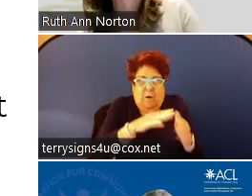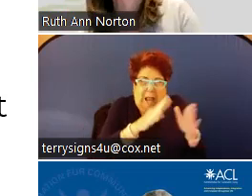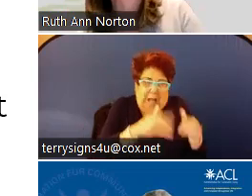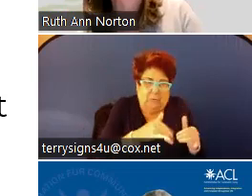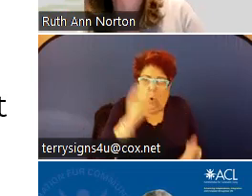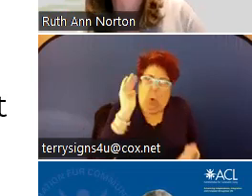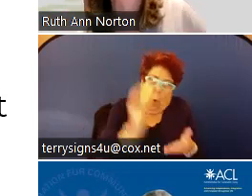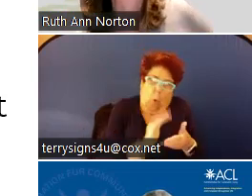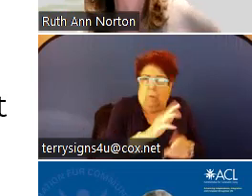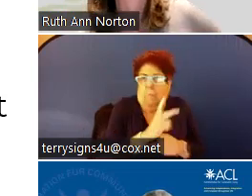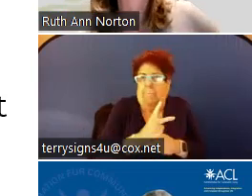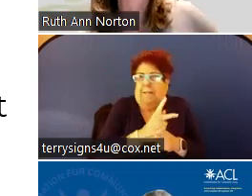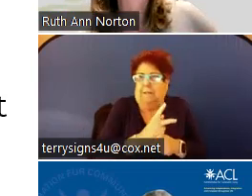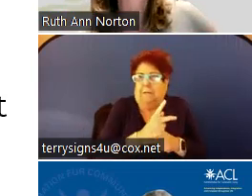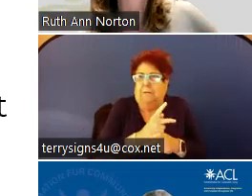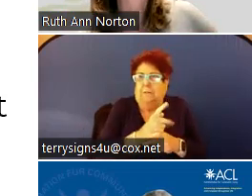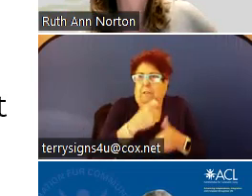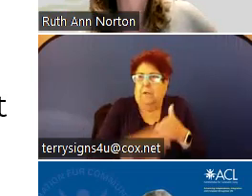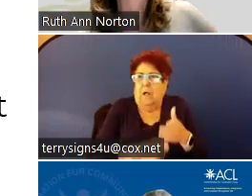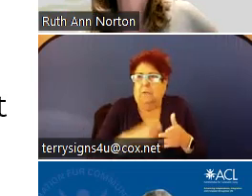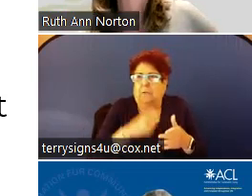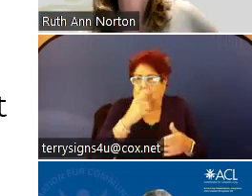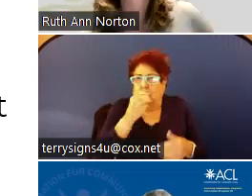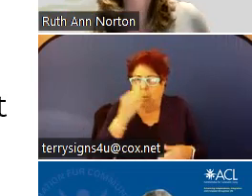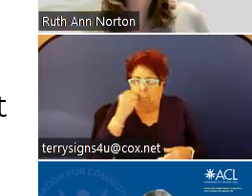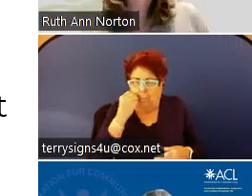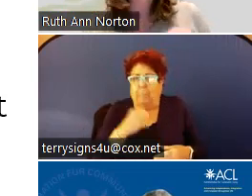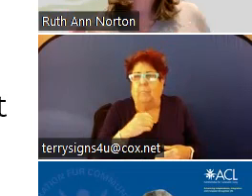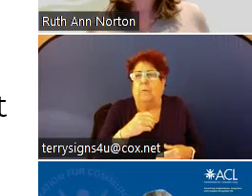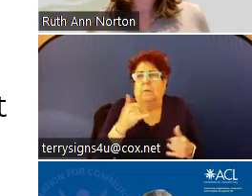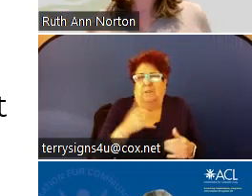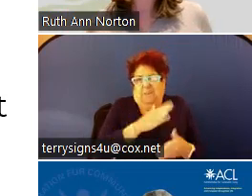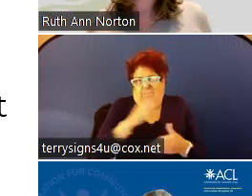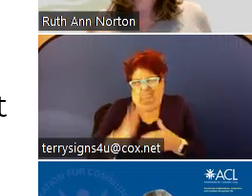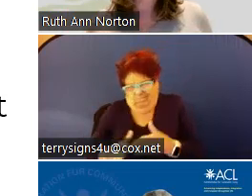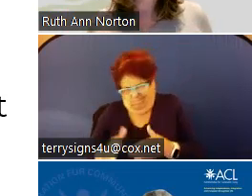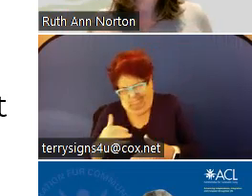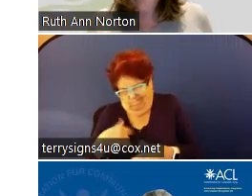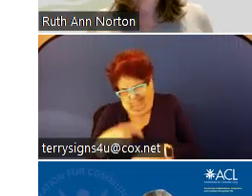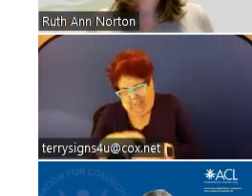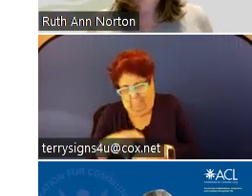I am getting toward the end of time here. All of this is all data-driven and we are using